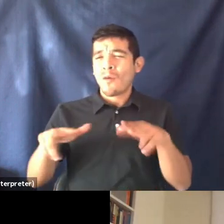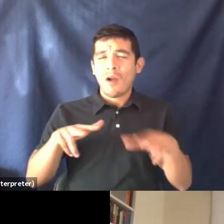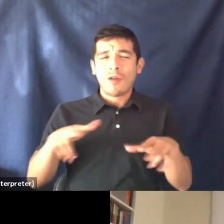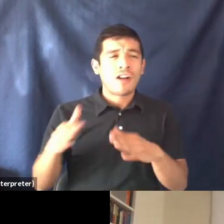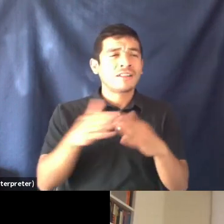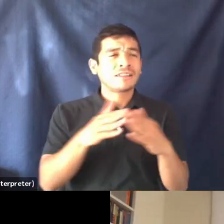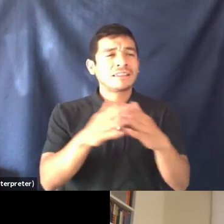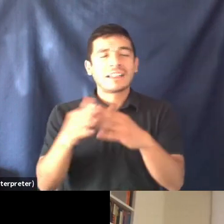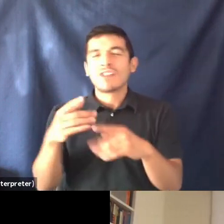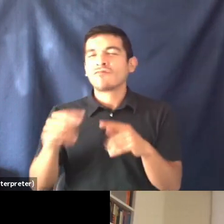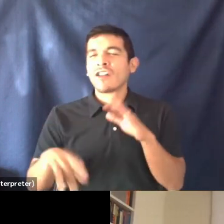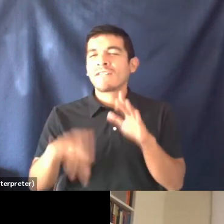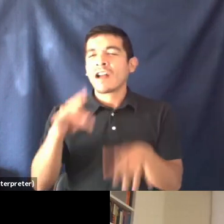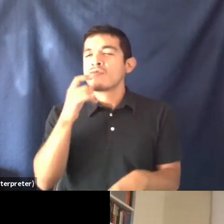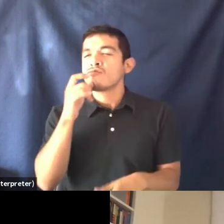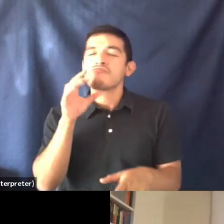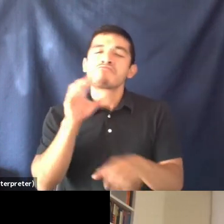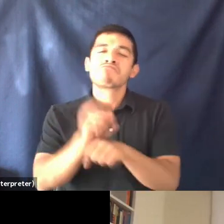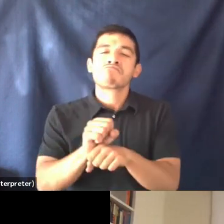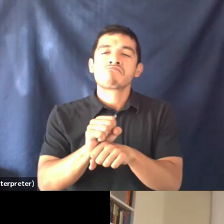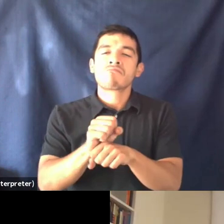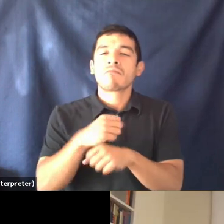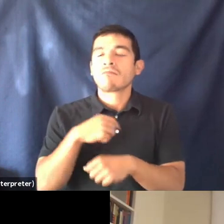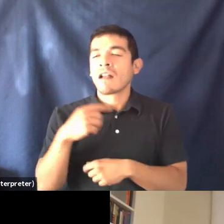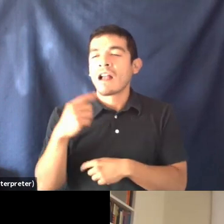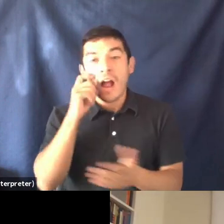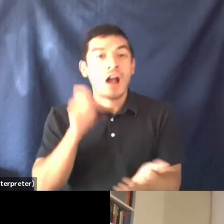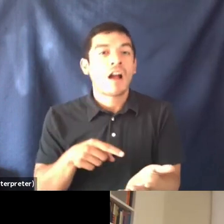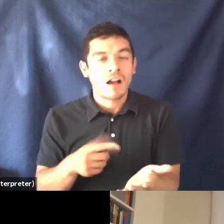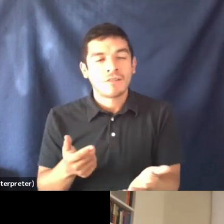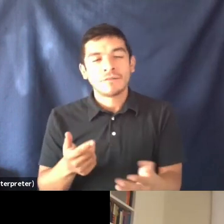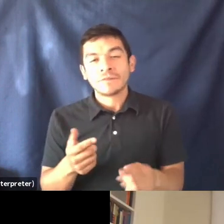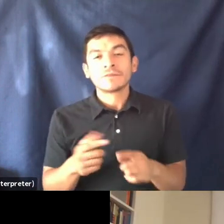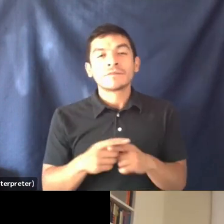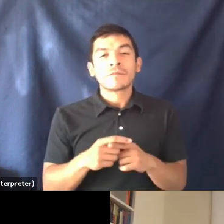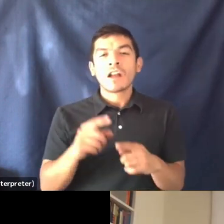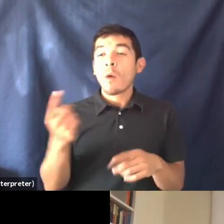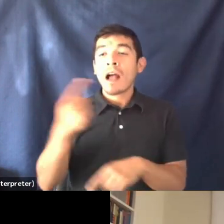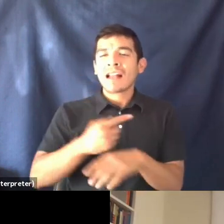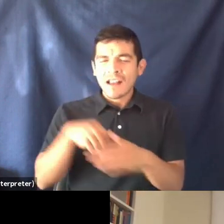And one day we were in an underground tunnel really busy, underground tunnel full of people. And there were these two dogs